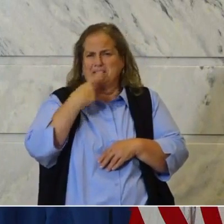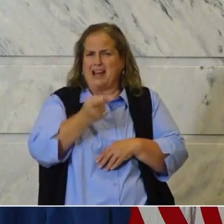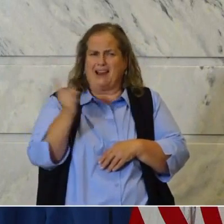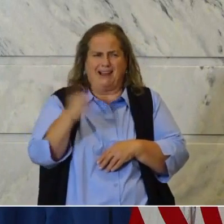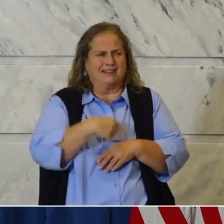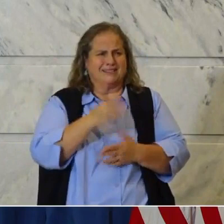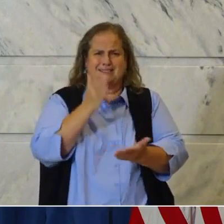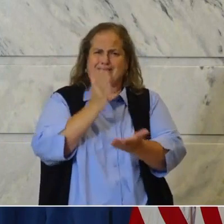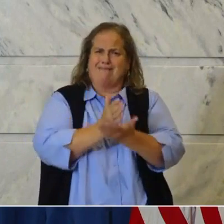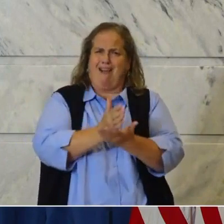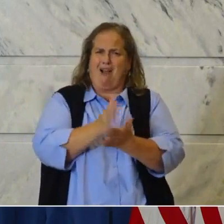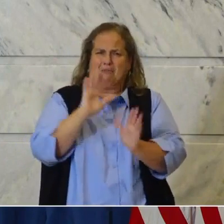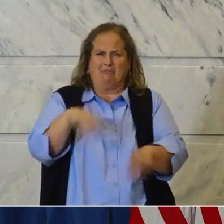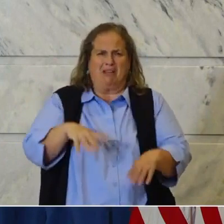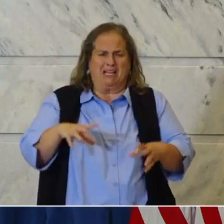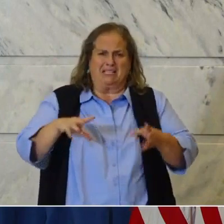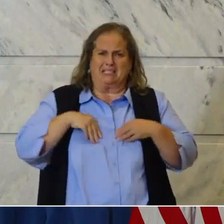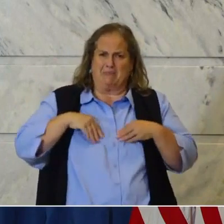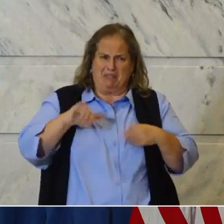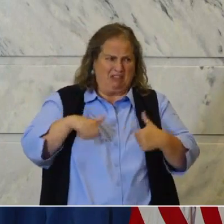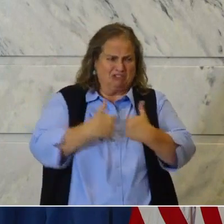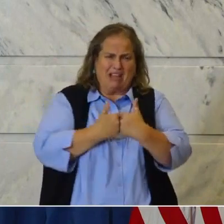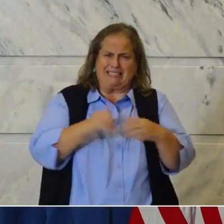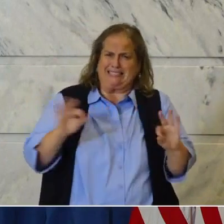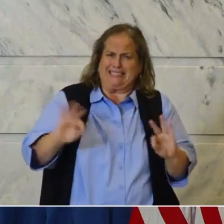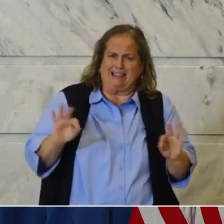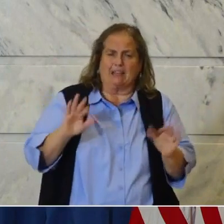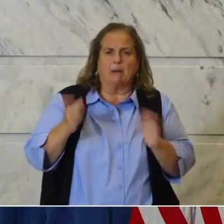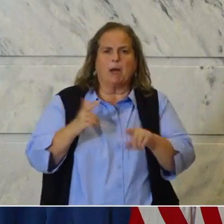to know that this challenge for us we can defeat by staying home and watching